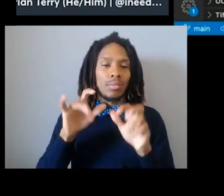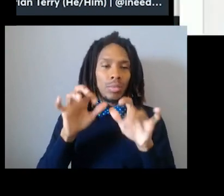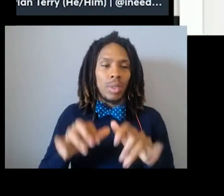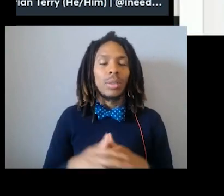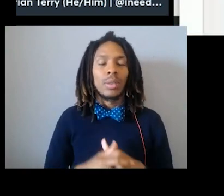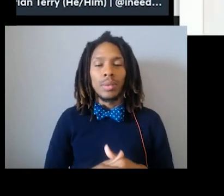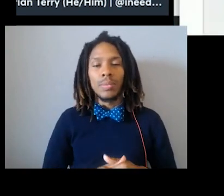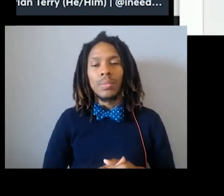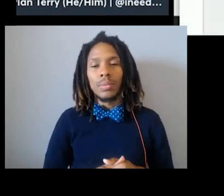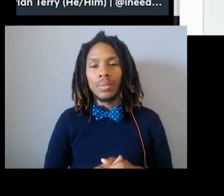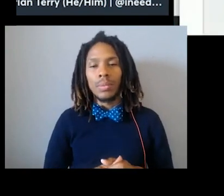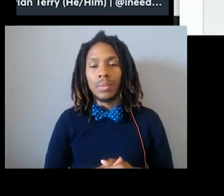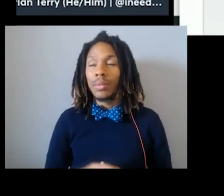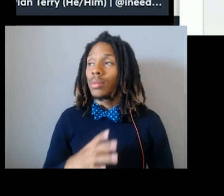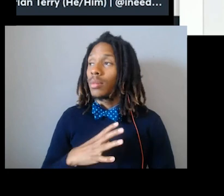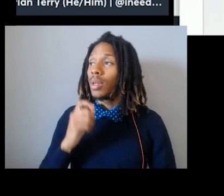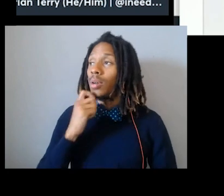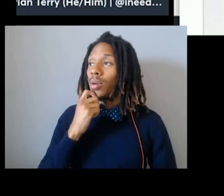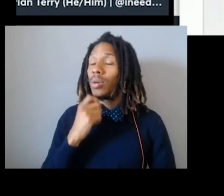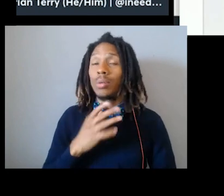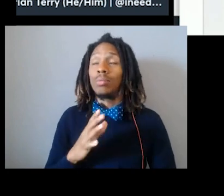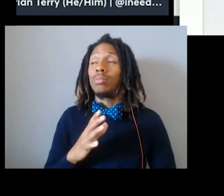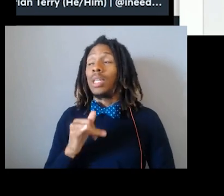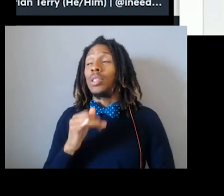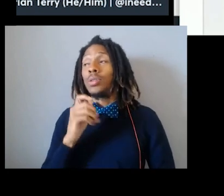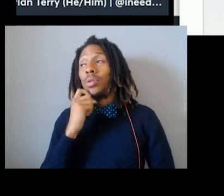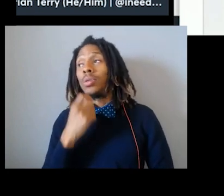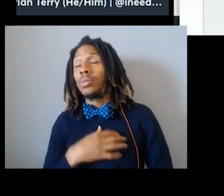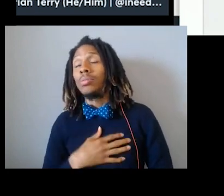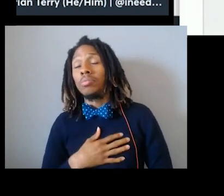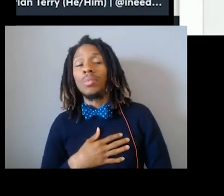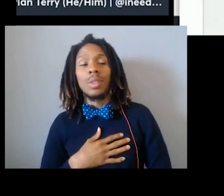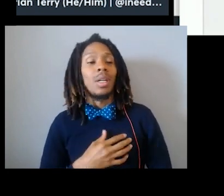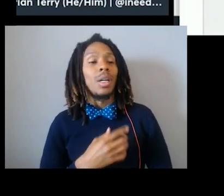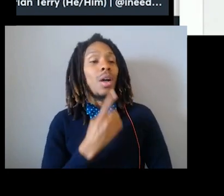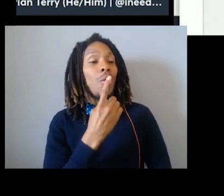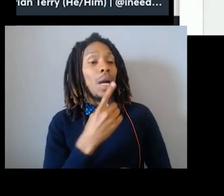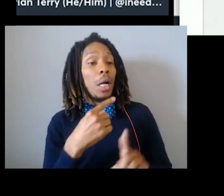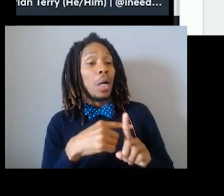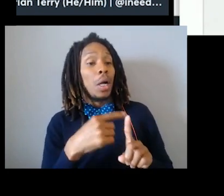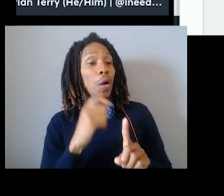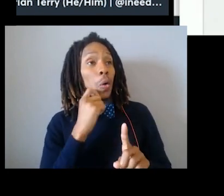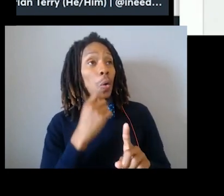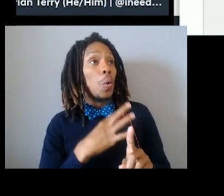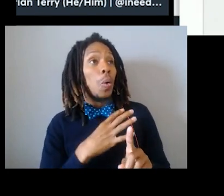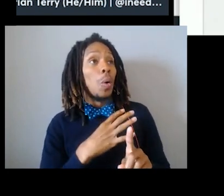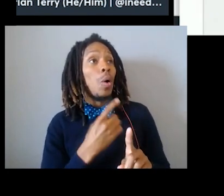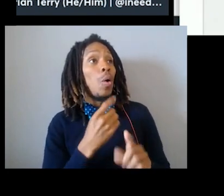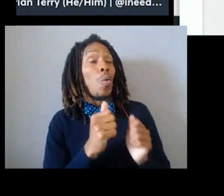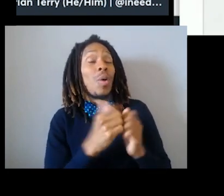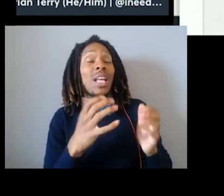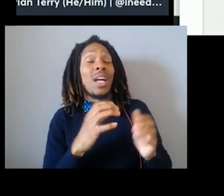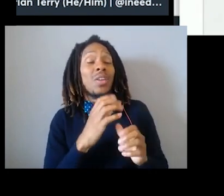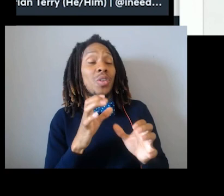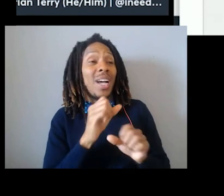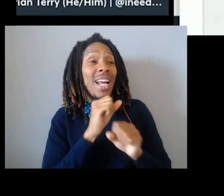Very cool. That's really cool. Exciting. - So, the cool thing here is without doing anything, I was able to write to my global table